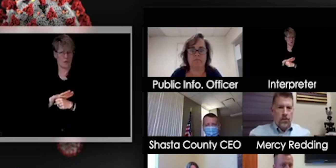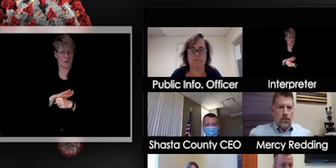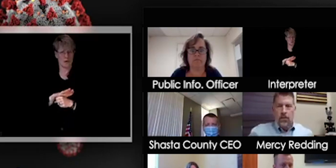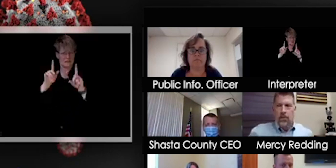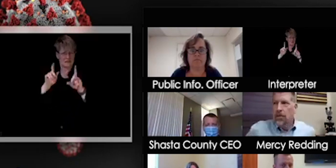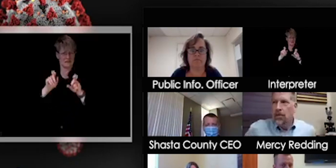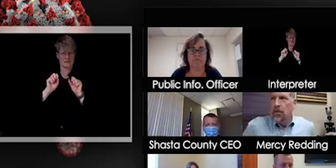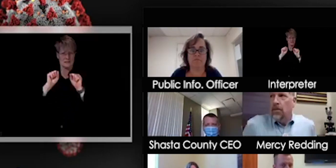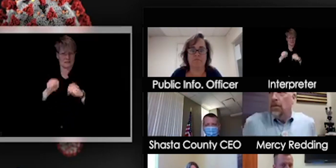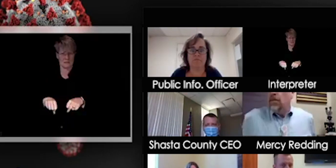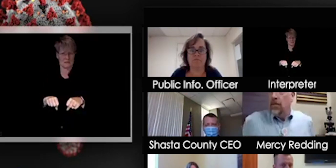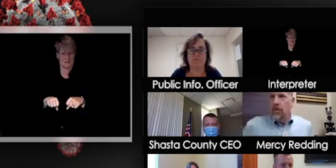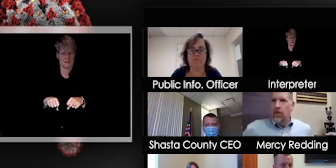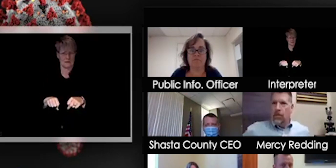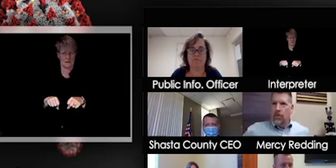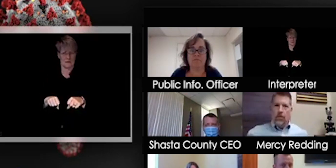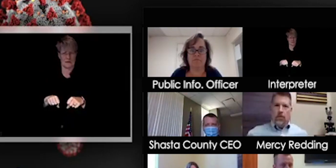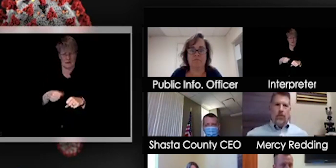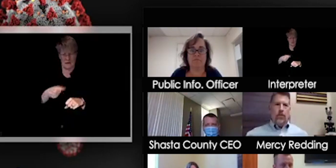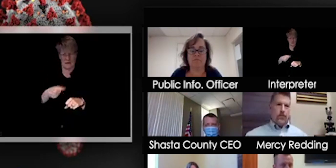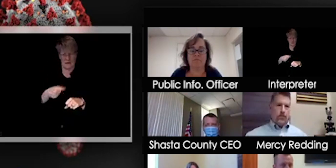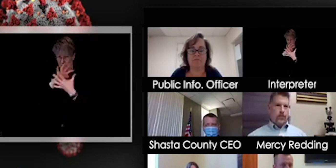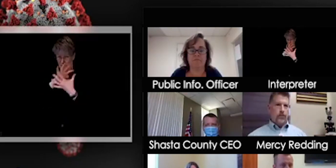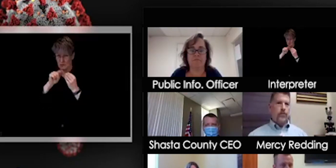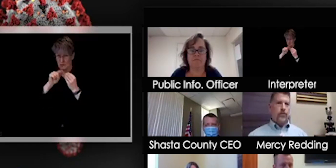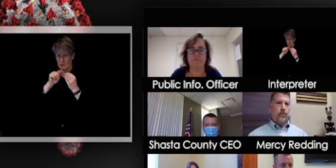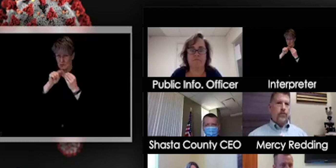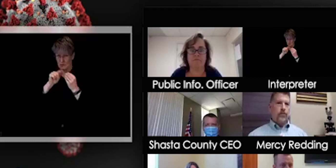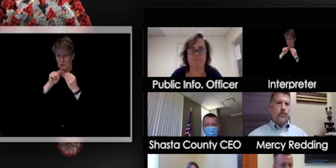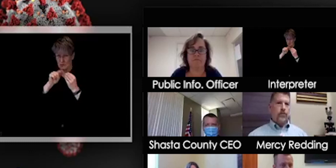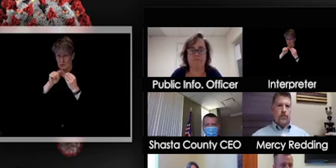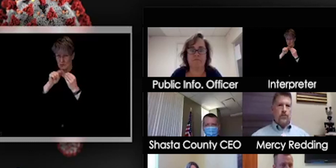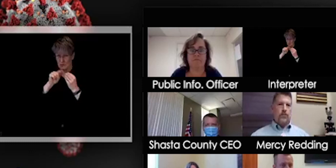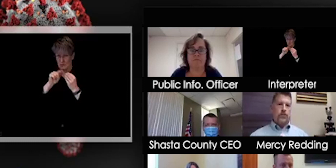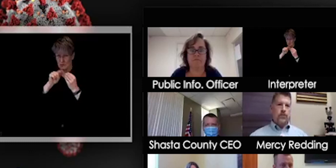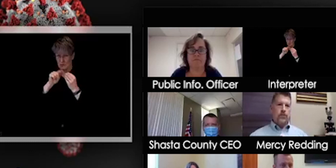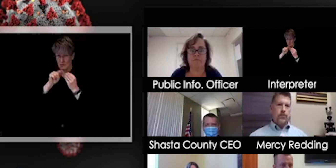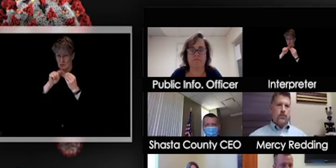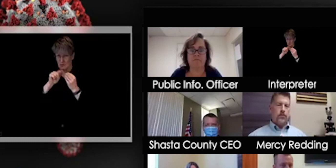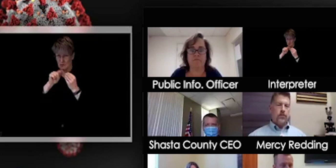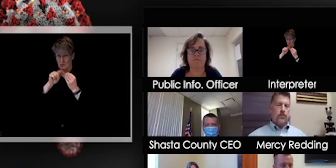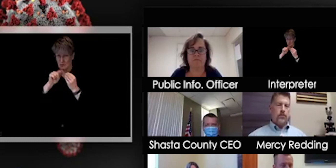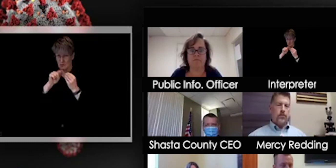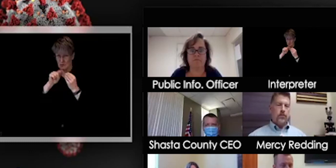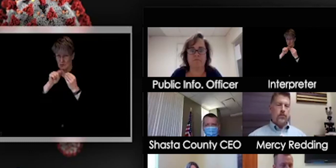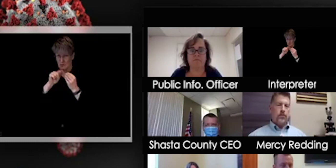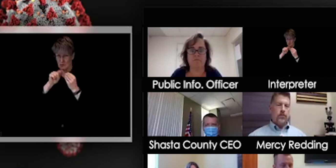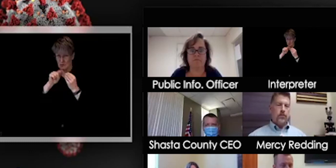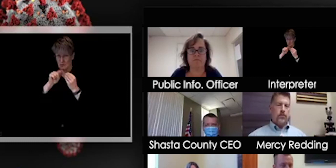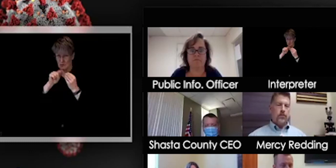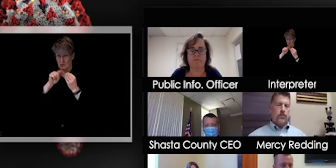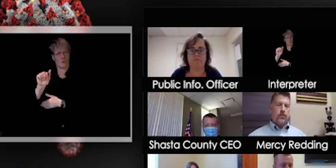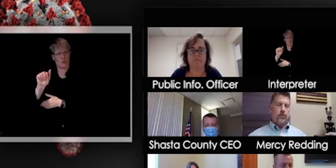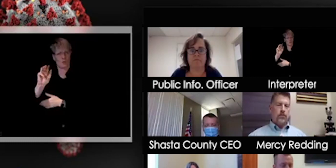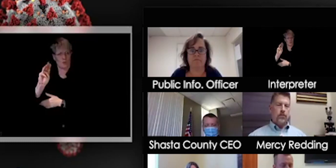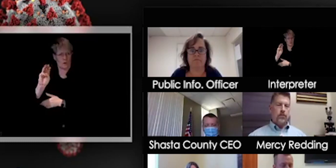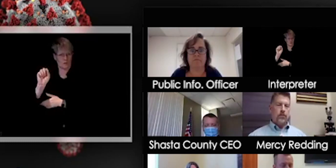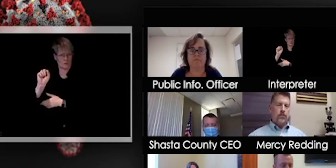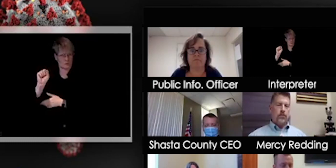We're still digesting, as well. I would say I guess, overall, the focus is trying to ensure